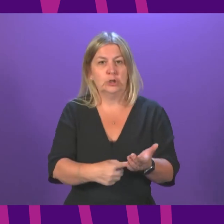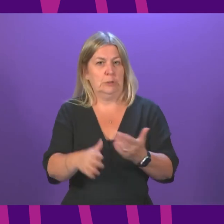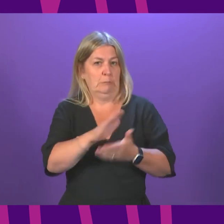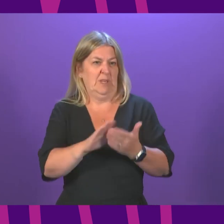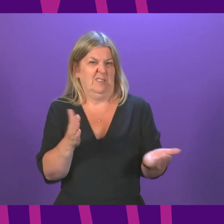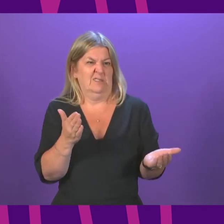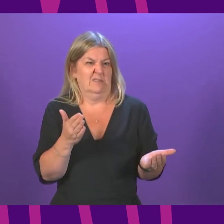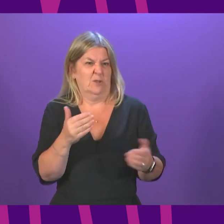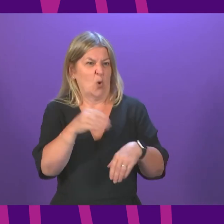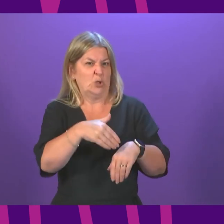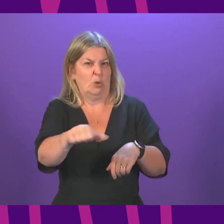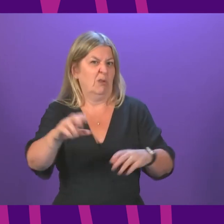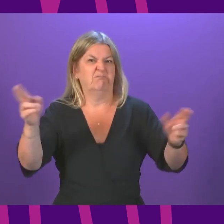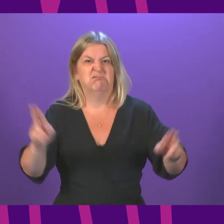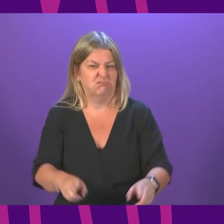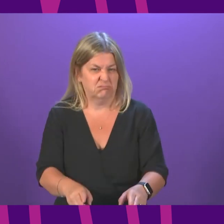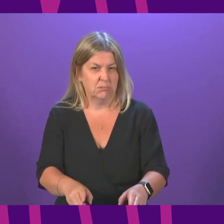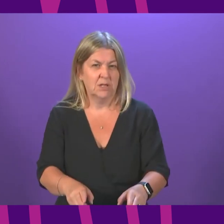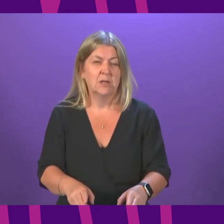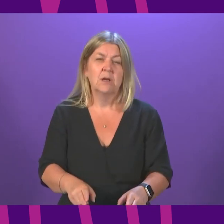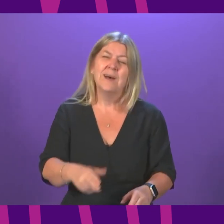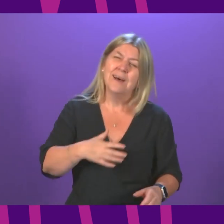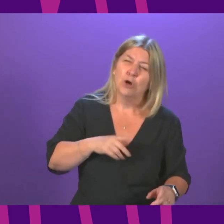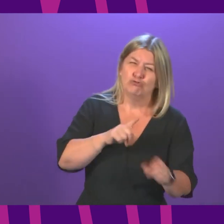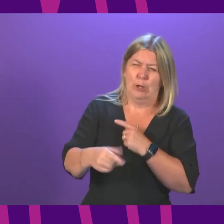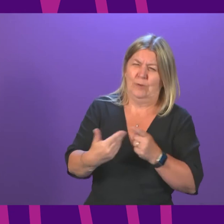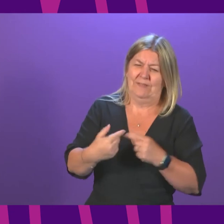directly support care providers. It recognises that, although it is not currently necessary